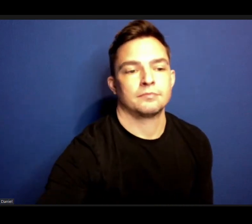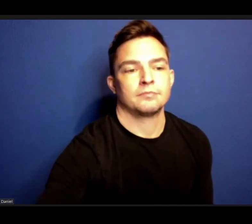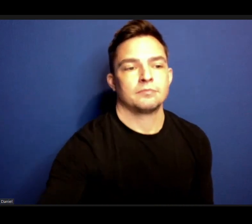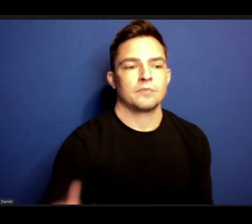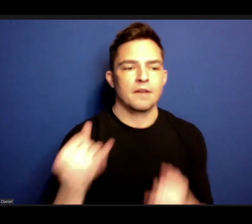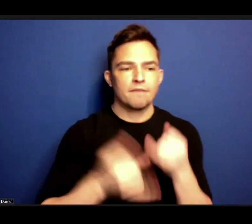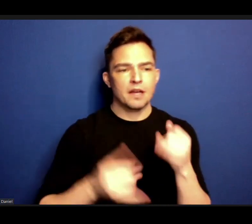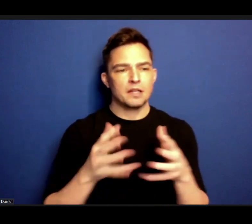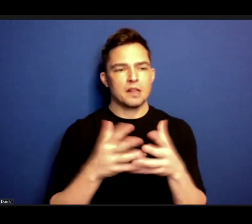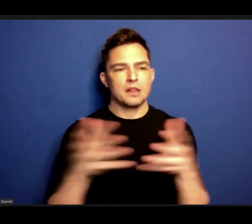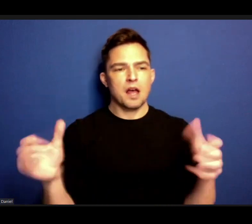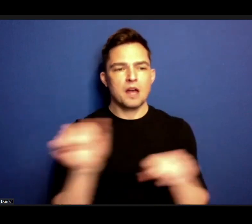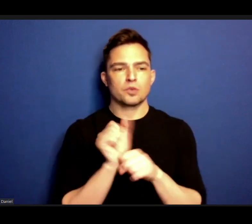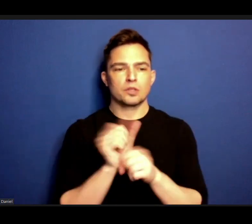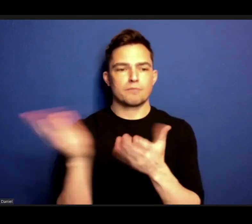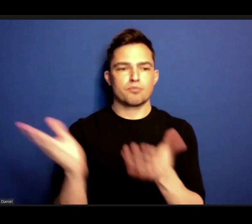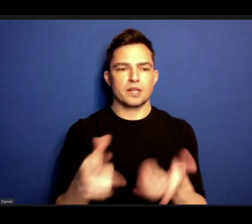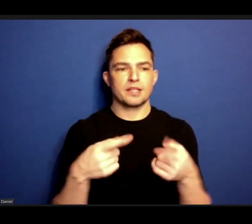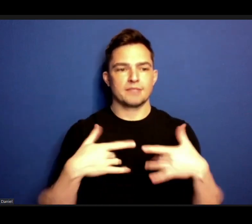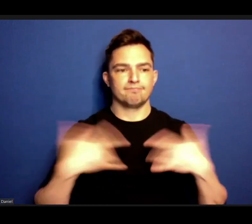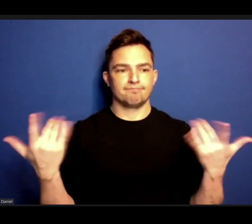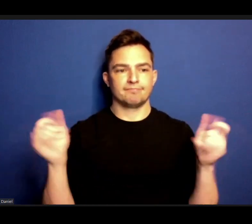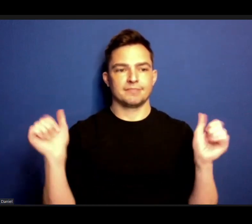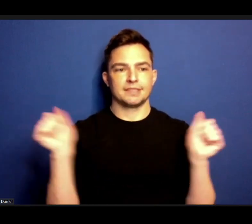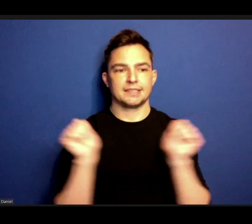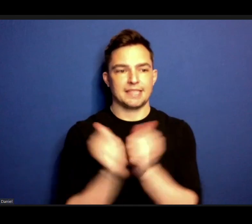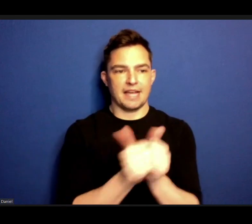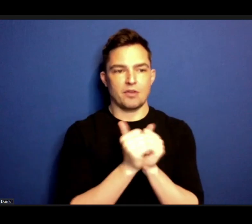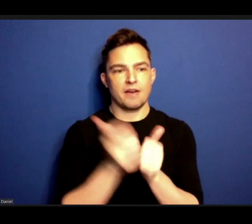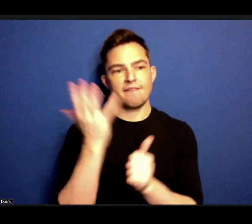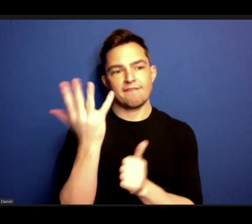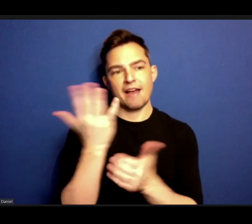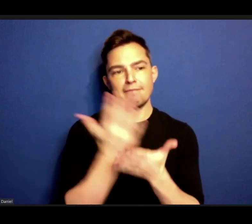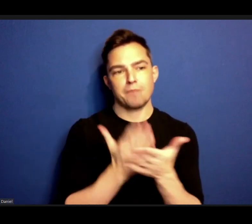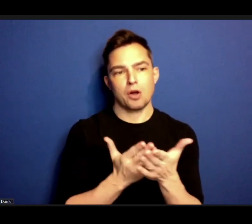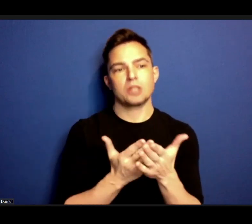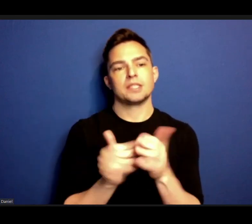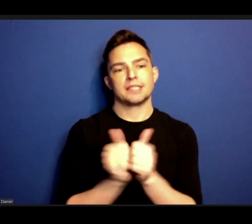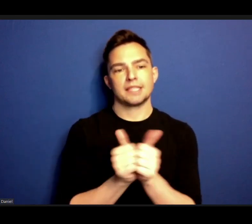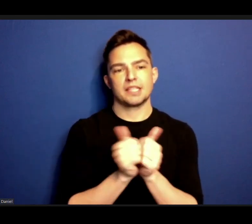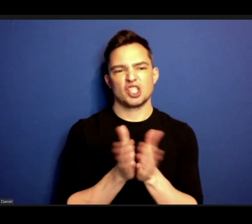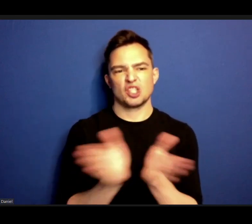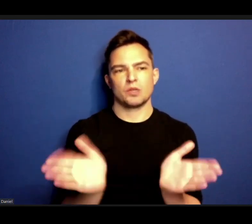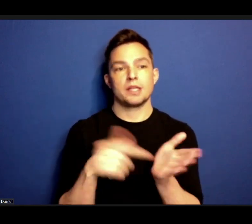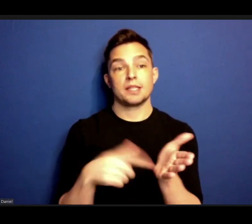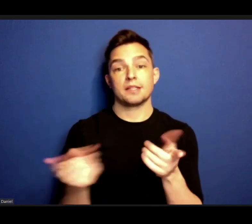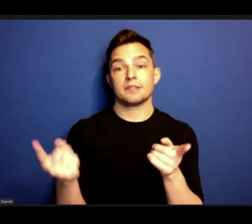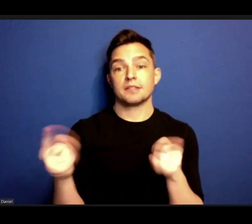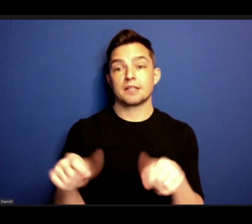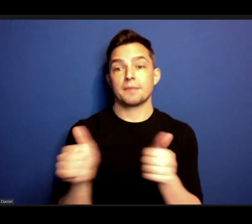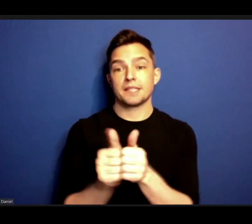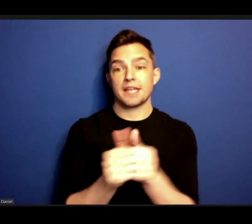evening together and the five-part series more generally. This has come together collectively